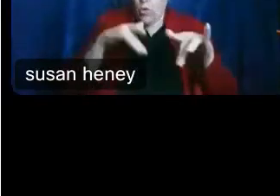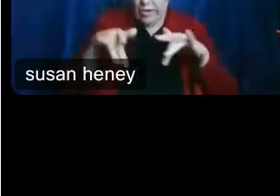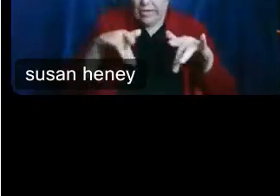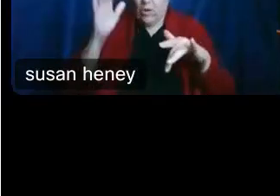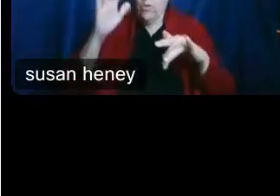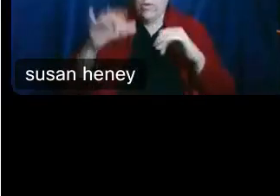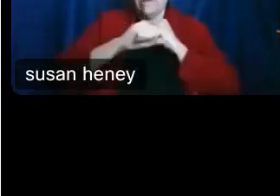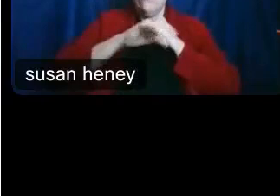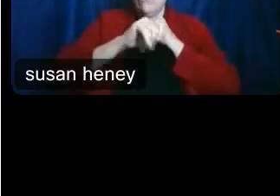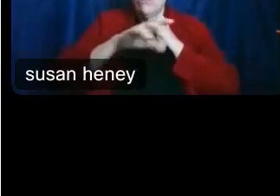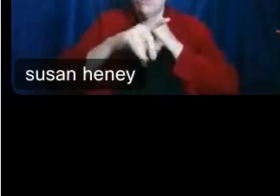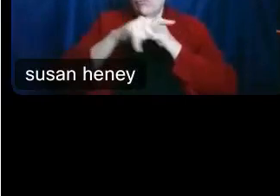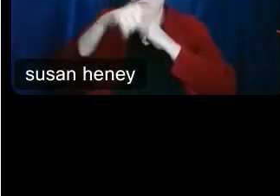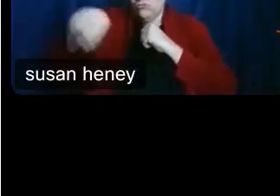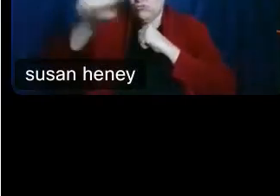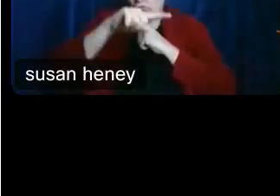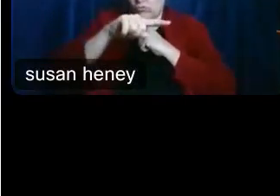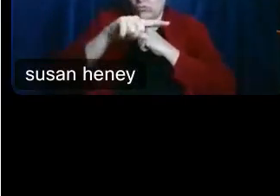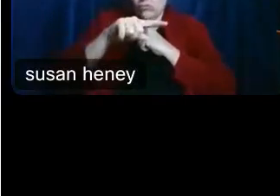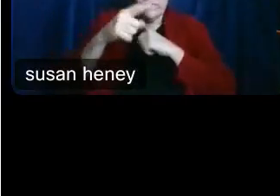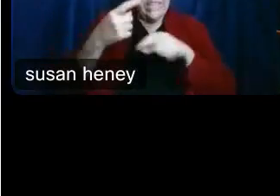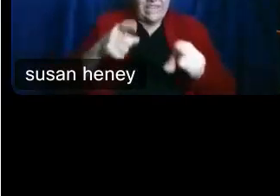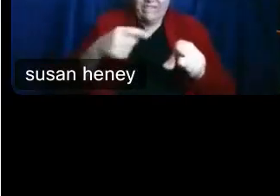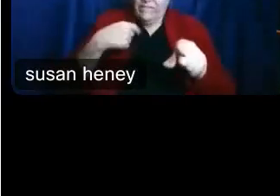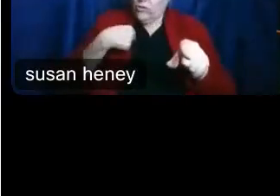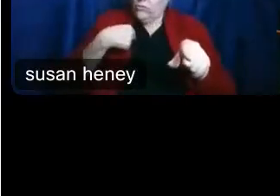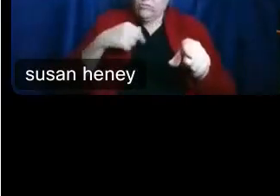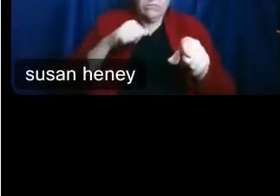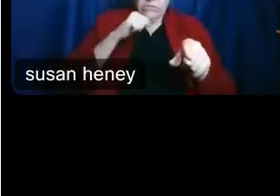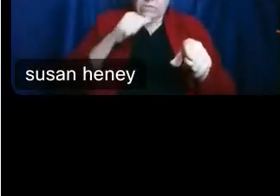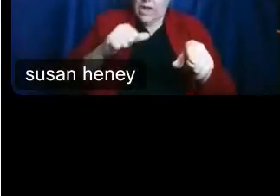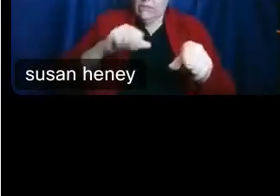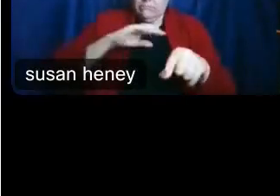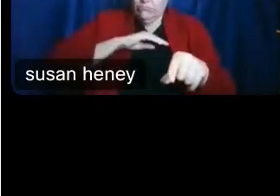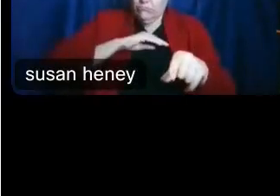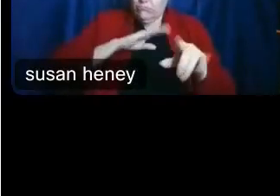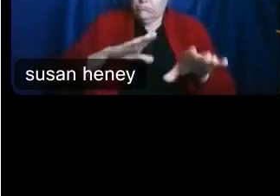If you have any objections, you may disconnect at this time. Now I'd like to turn the call